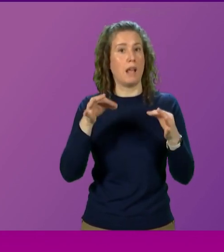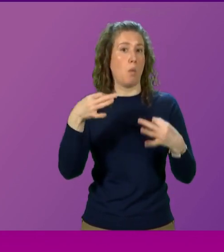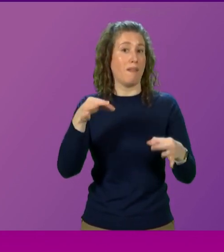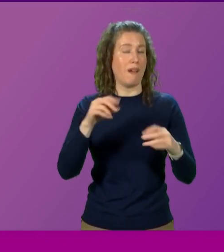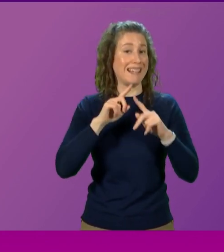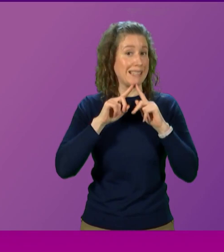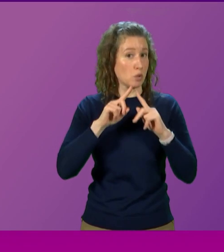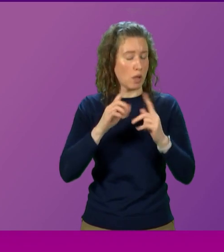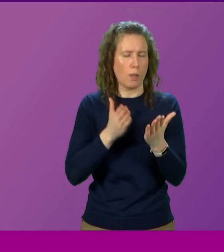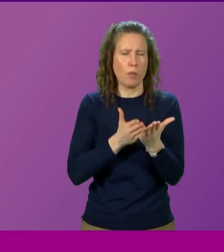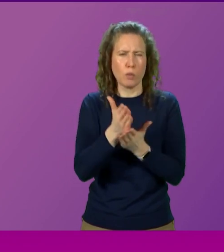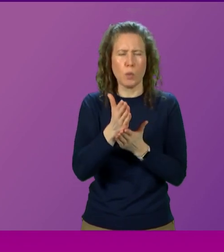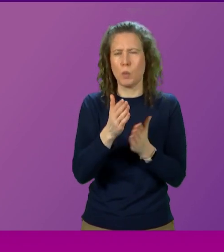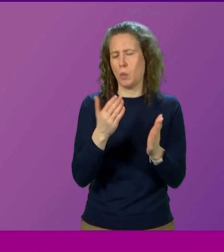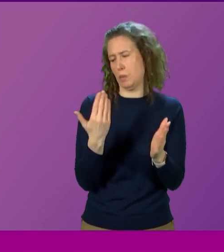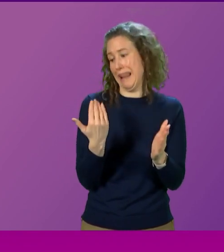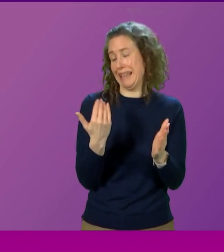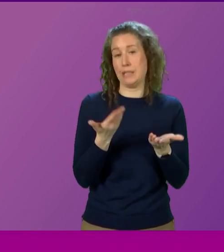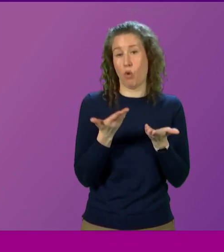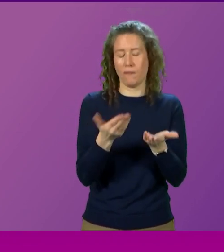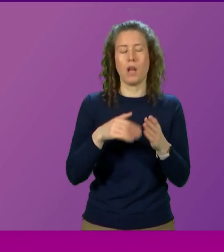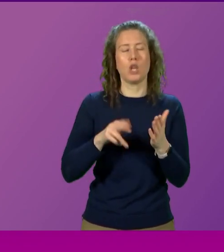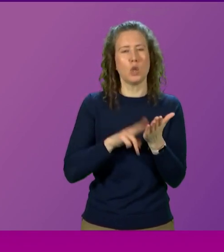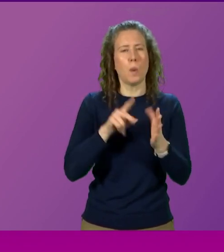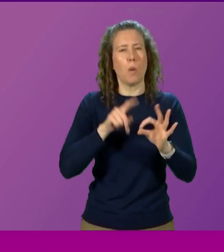Under the new and latest pay offer, a newly qualified teacher in Scotland would receive